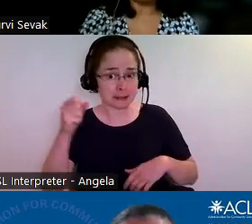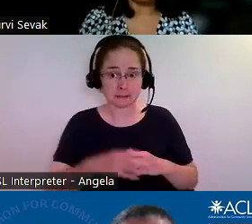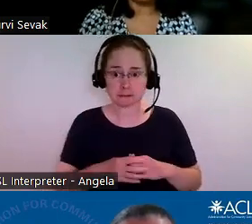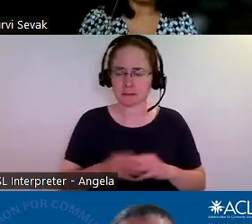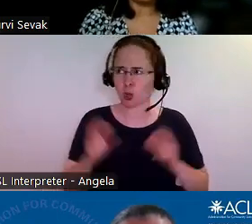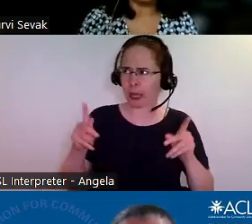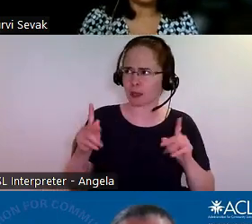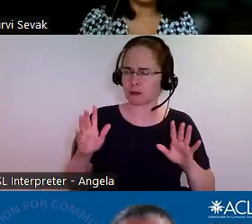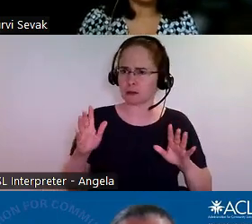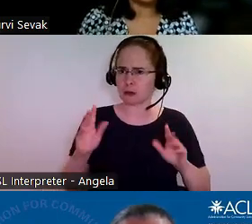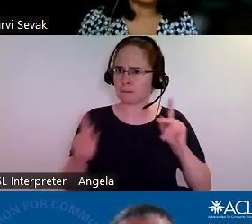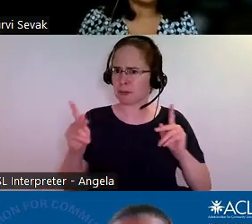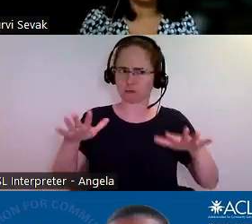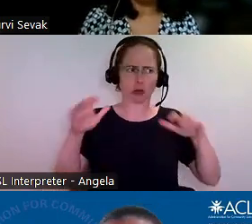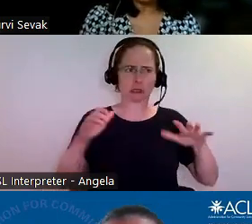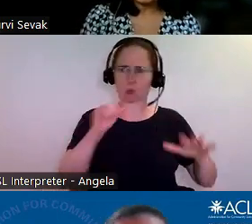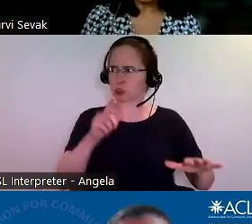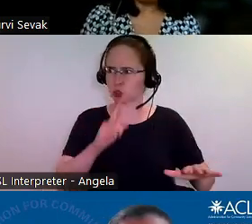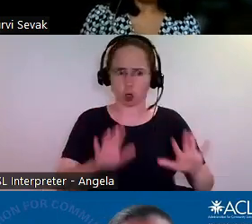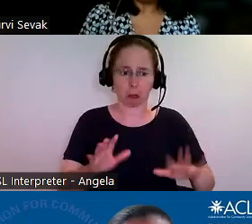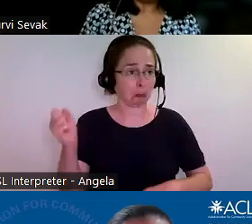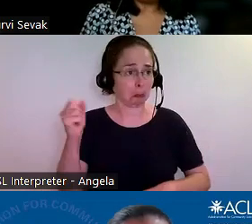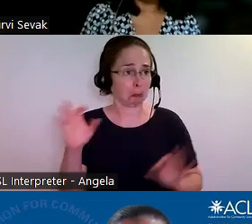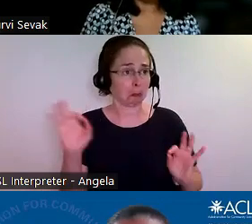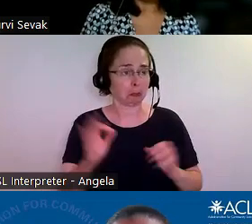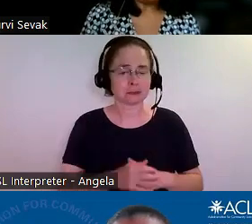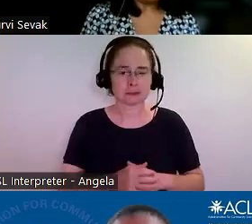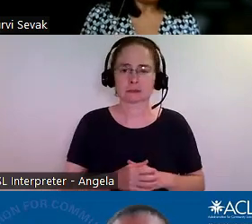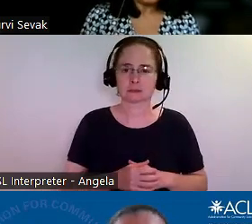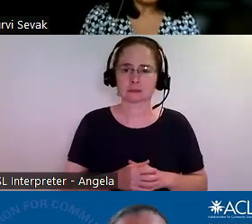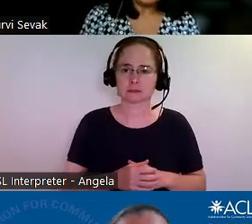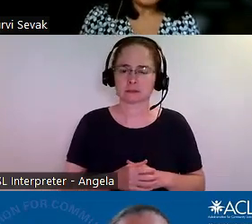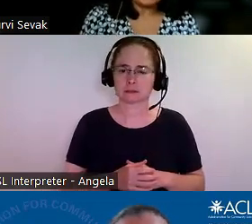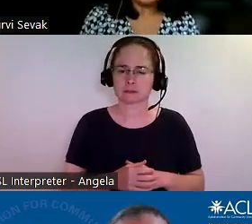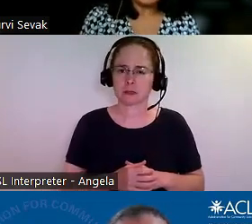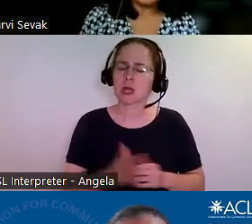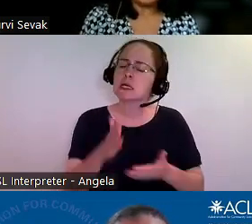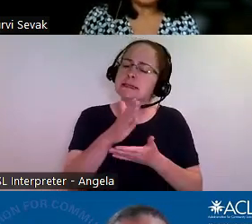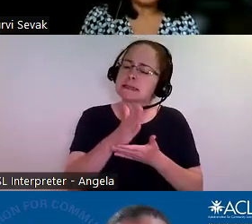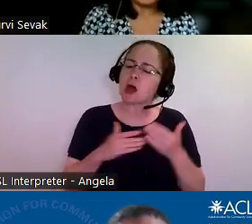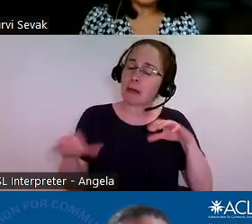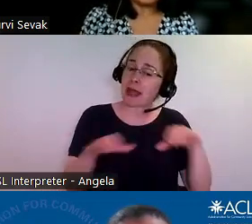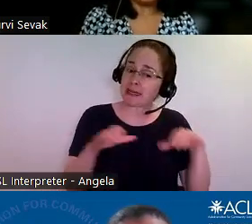(Purvi Sevak) Okay. Everyone seemed to freeze, so I wasn't sure. And in some of the activities that we've facilitated,